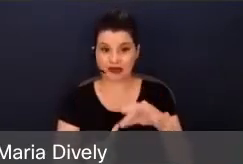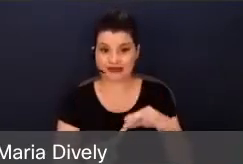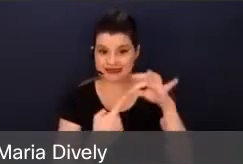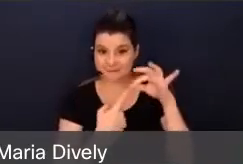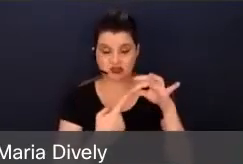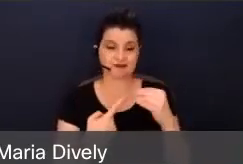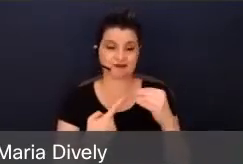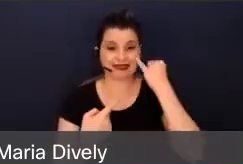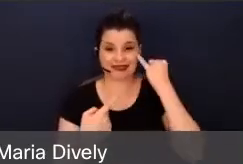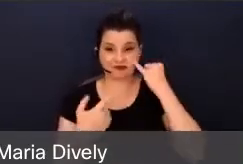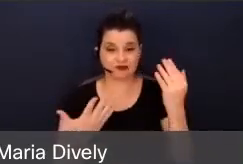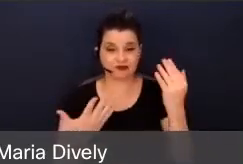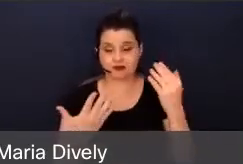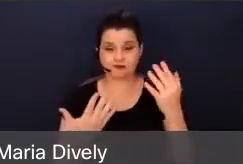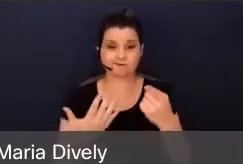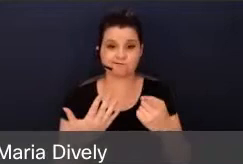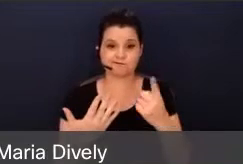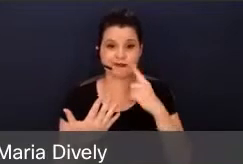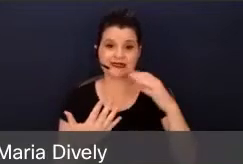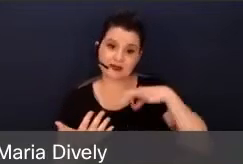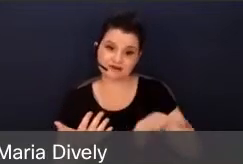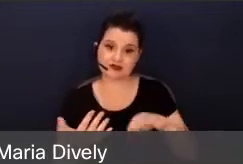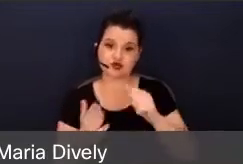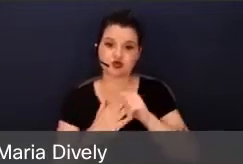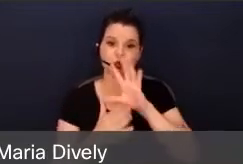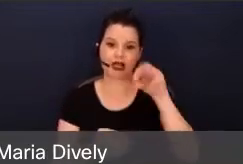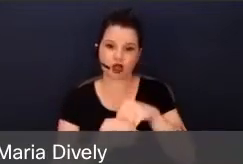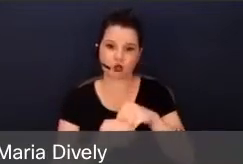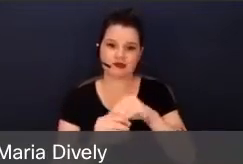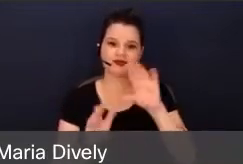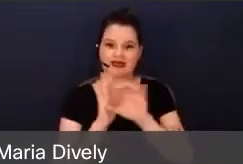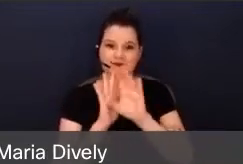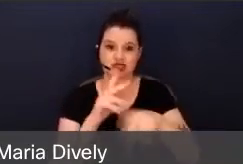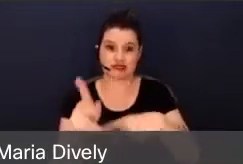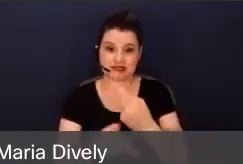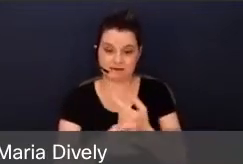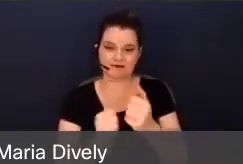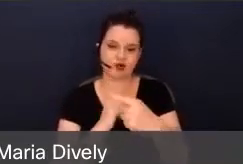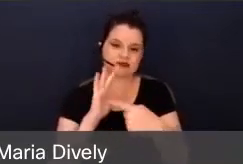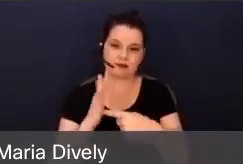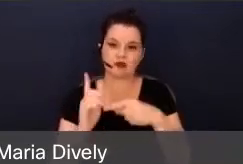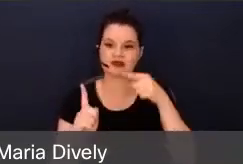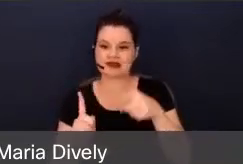if you- it's helpful to include the image type. An example this is if it's a screenshot,